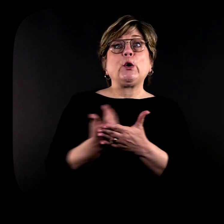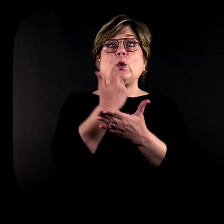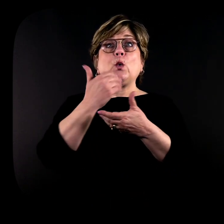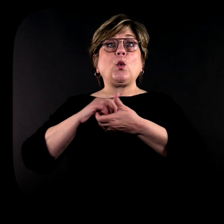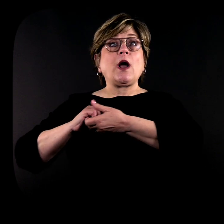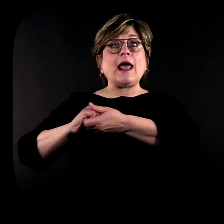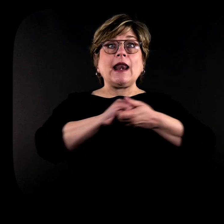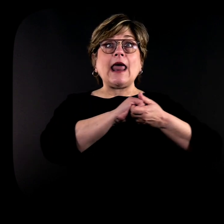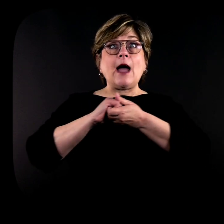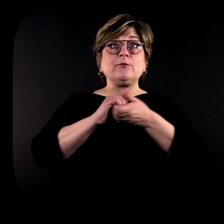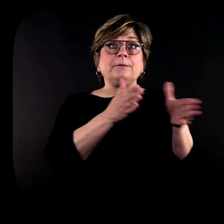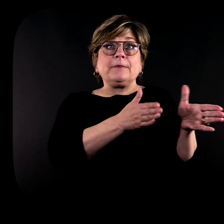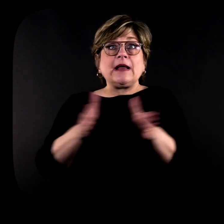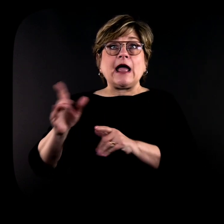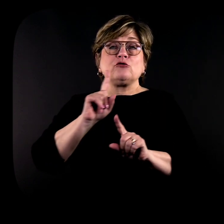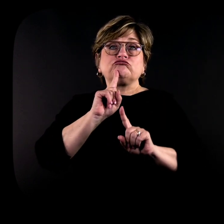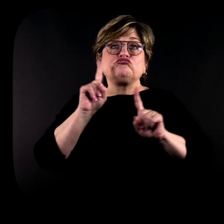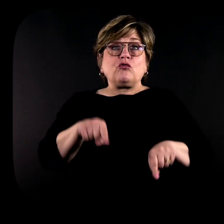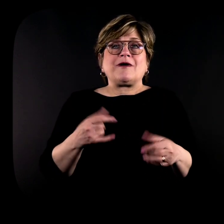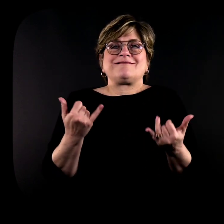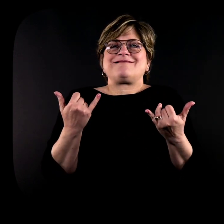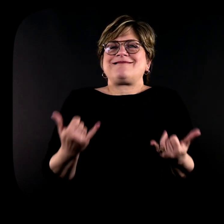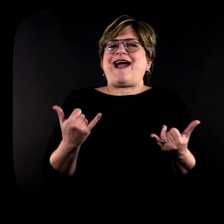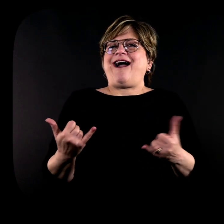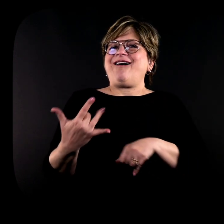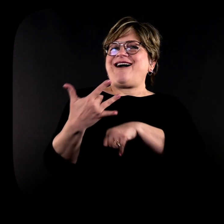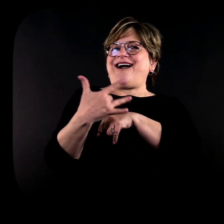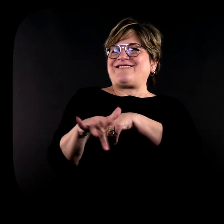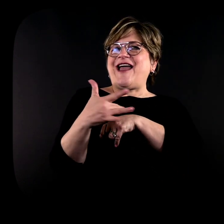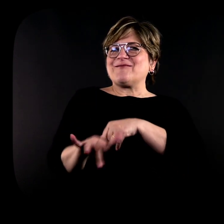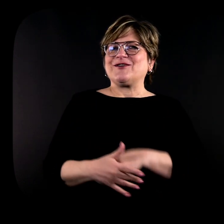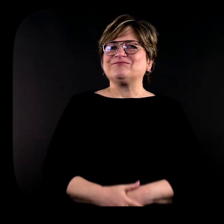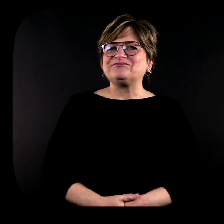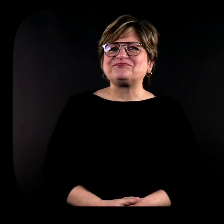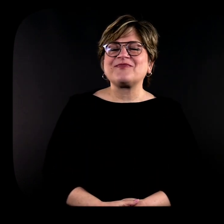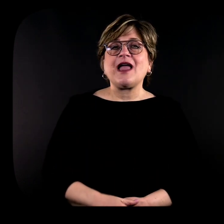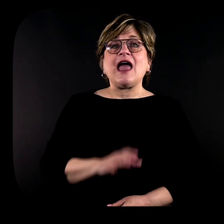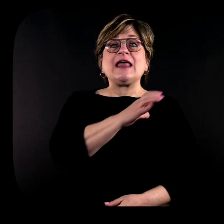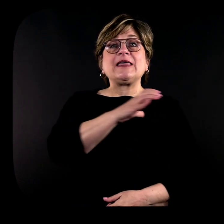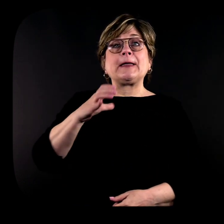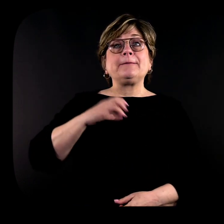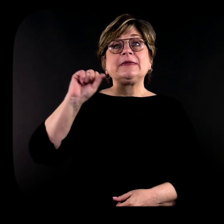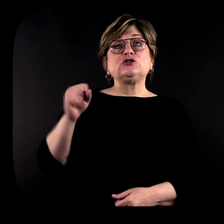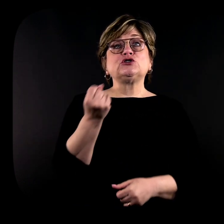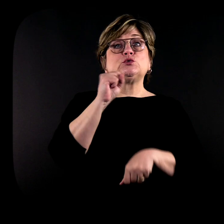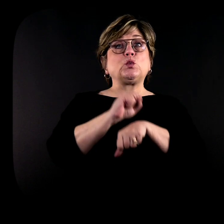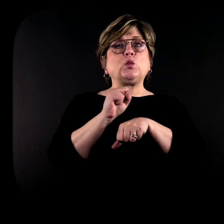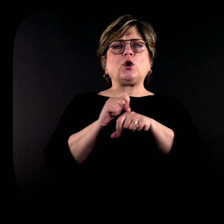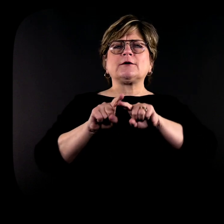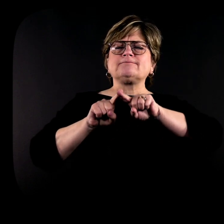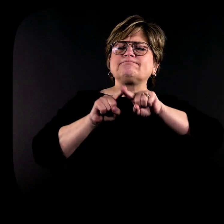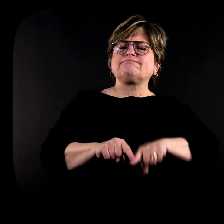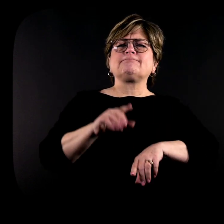The new 2025 Collaborative Plan report is now available! The Commission’s work